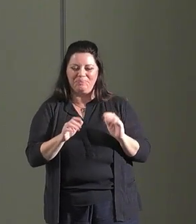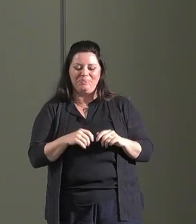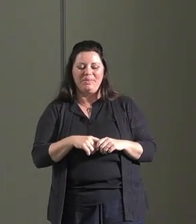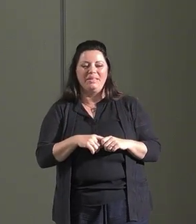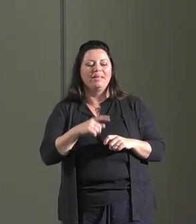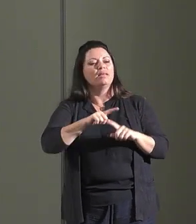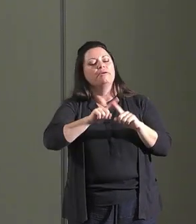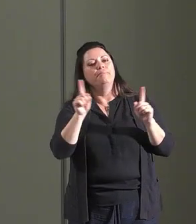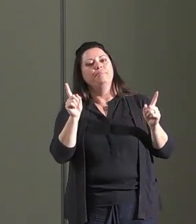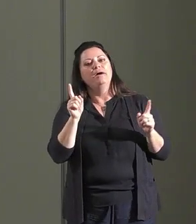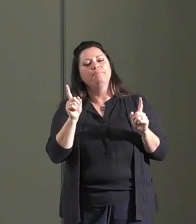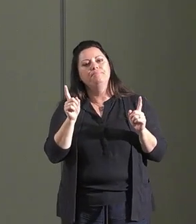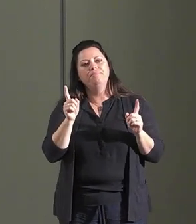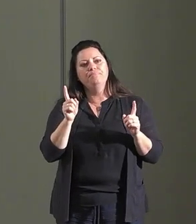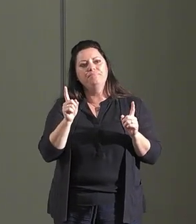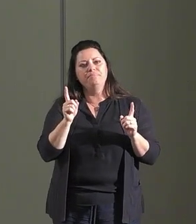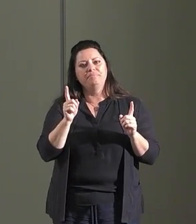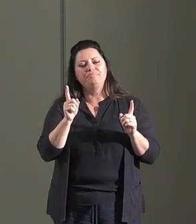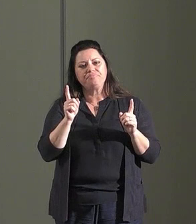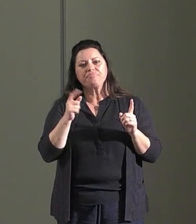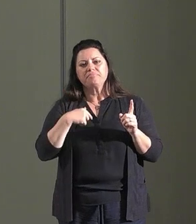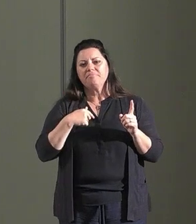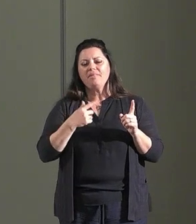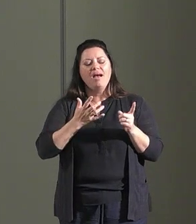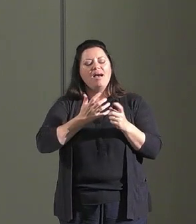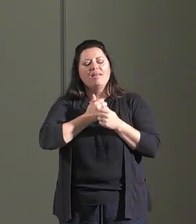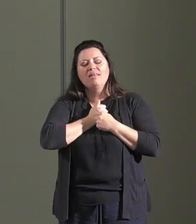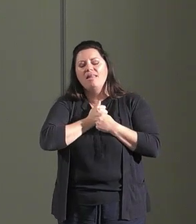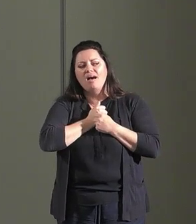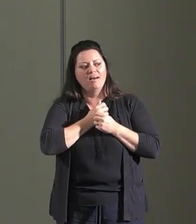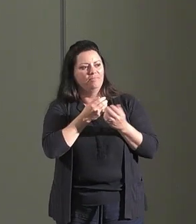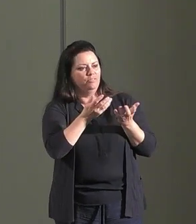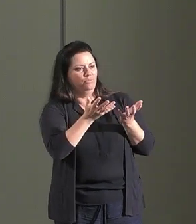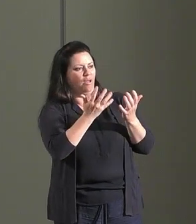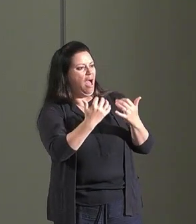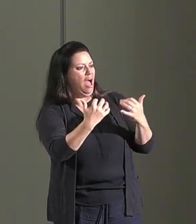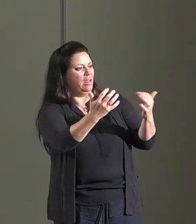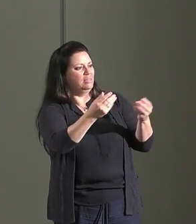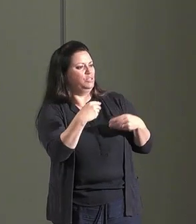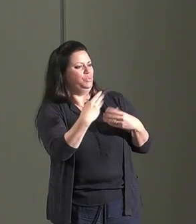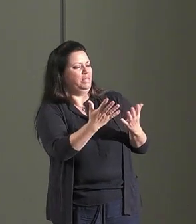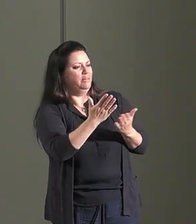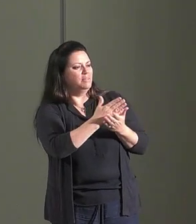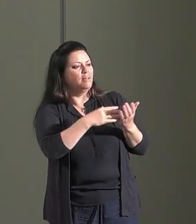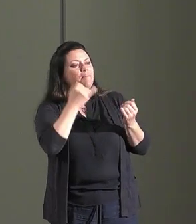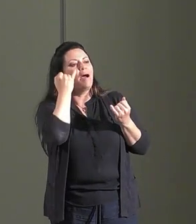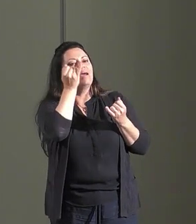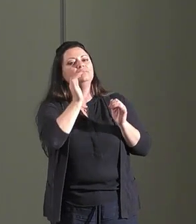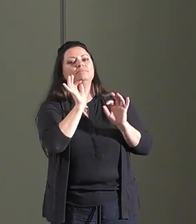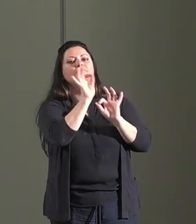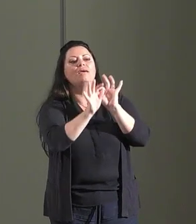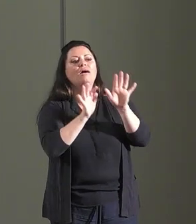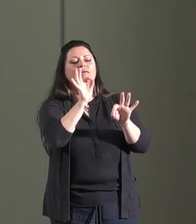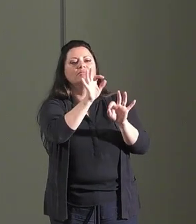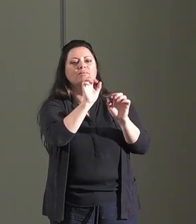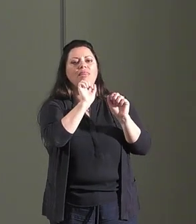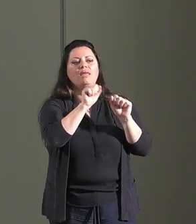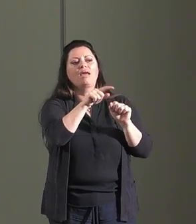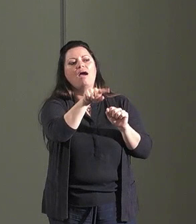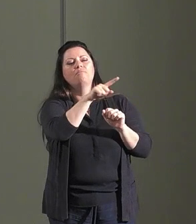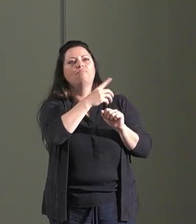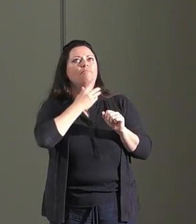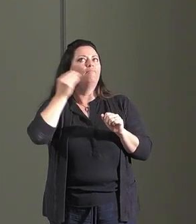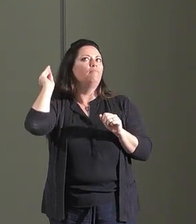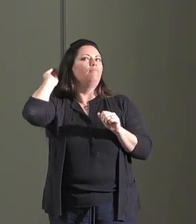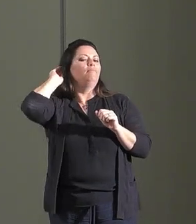But I love to give the audience some ideas they could walk away with. So